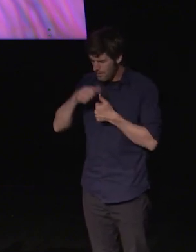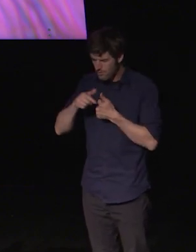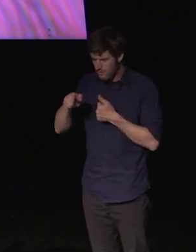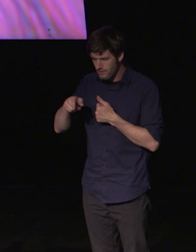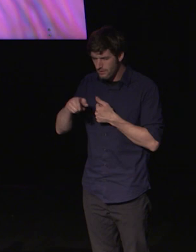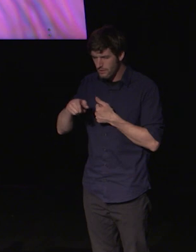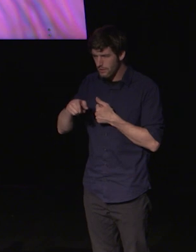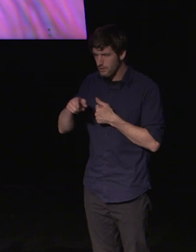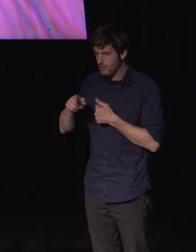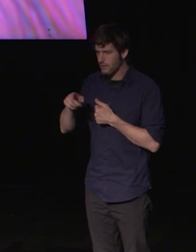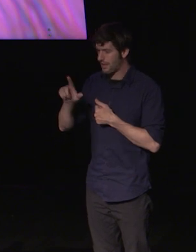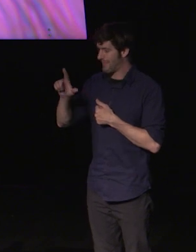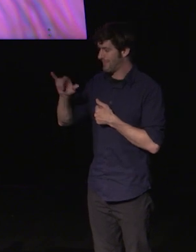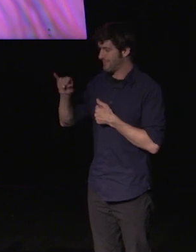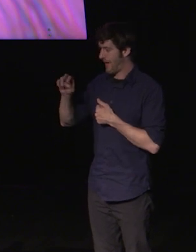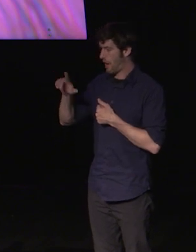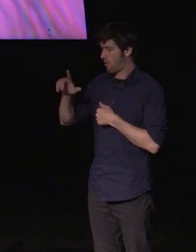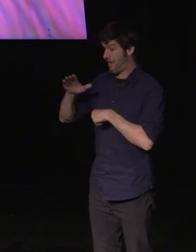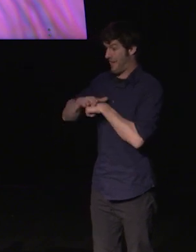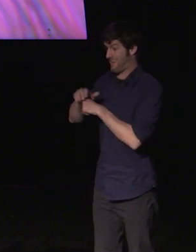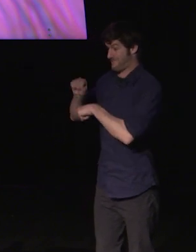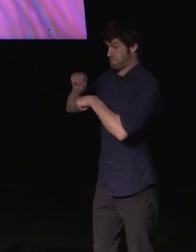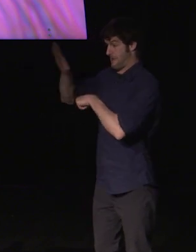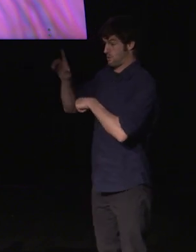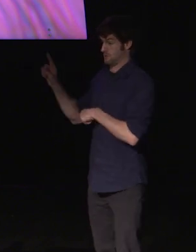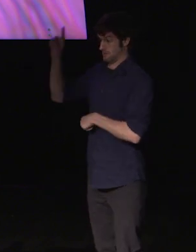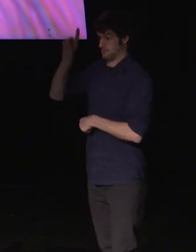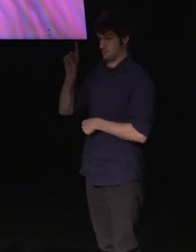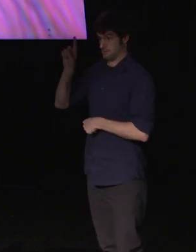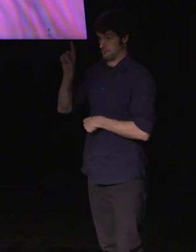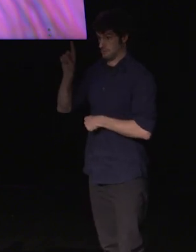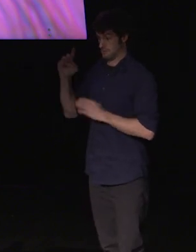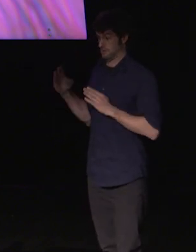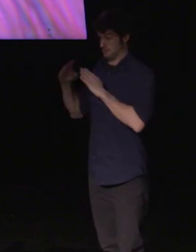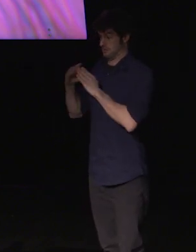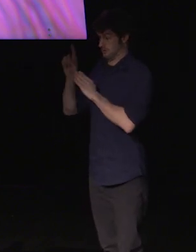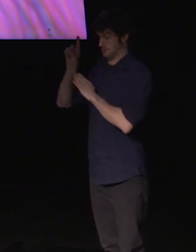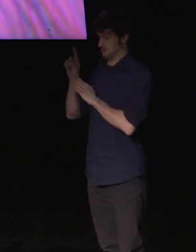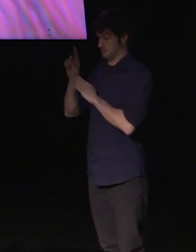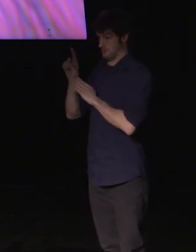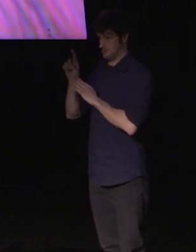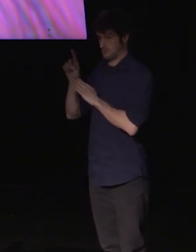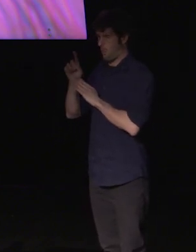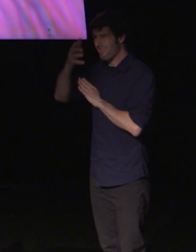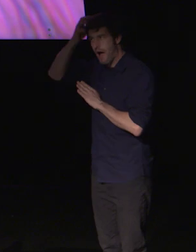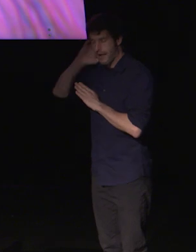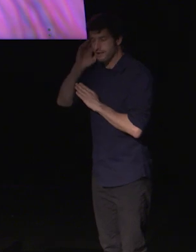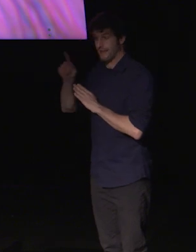near the beginning of the game. You know what I'm talking about. It took me two days to be able to defeat it, and then find out afterwards,